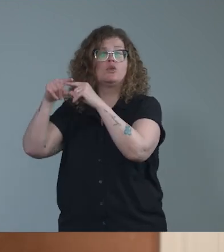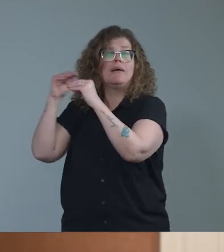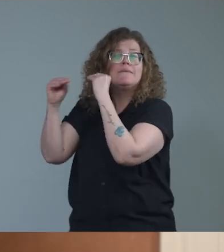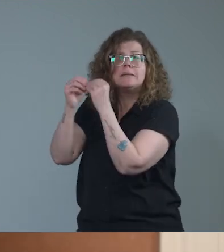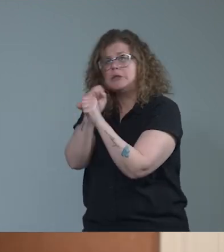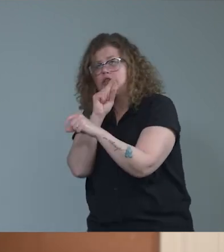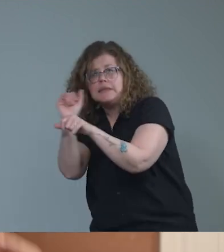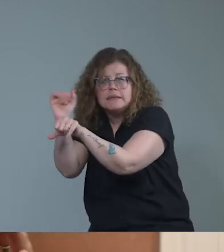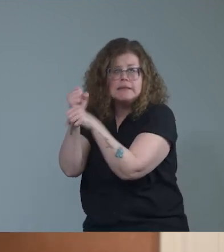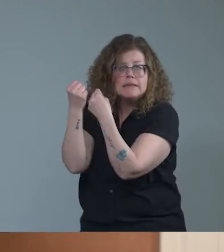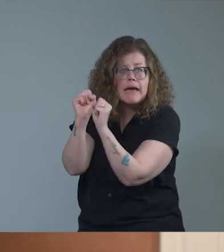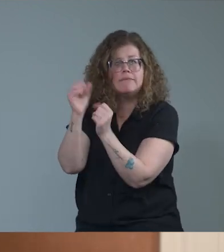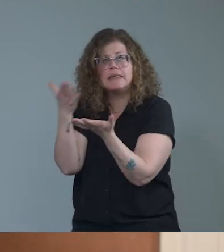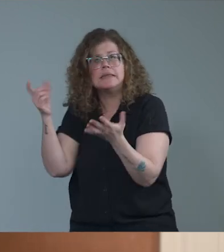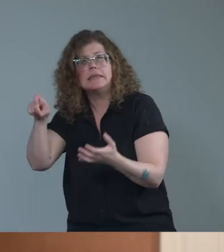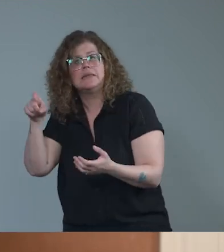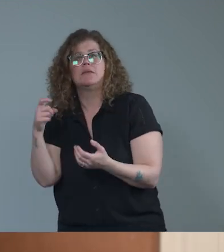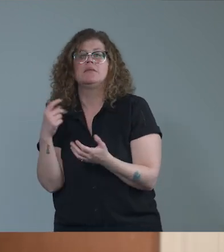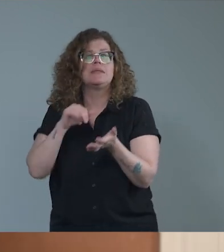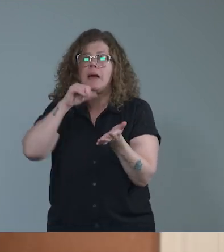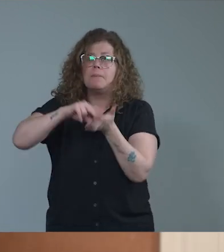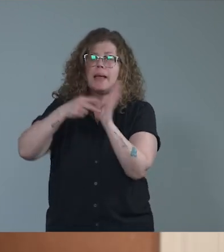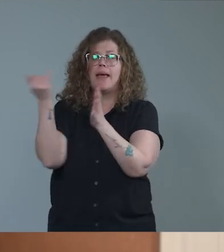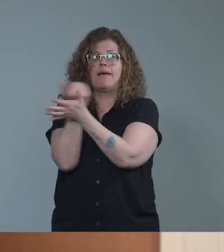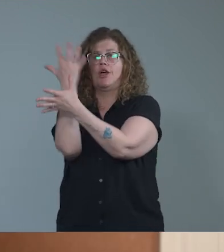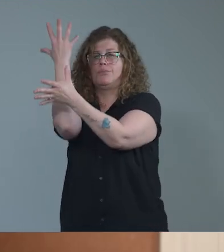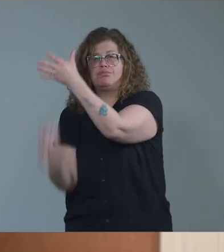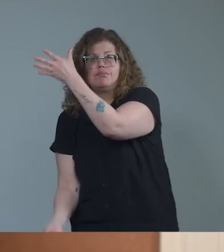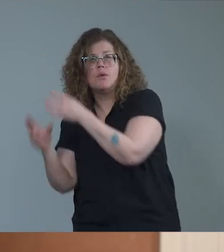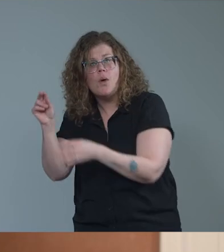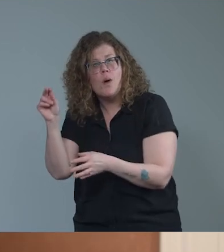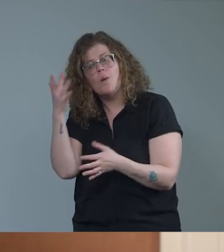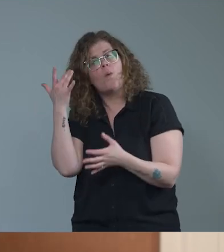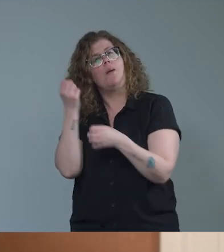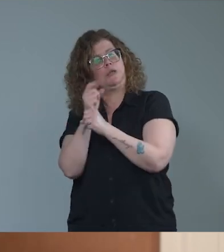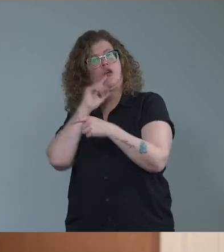installation, a key contact on site at all times, all equipment that's